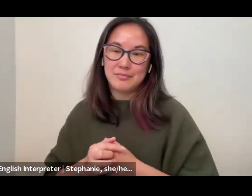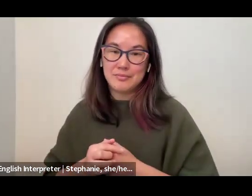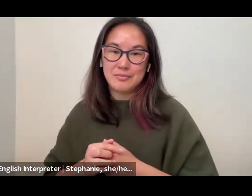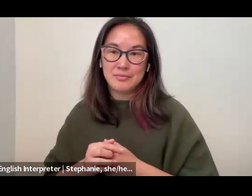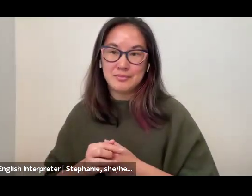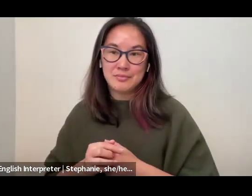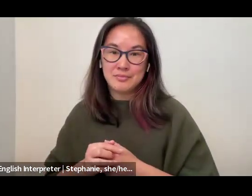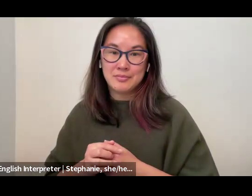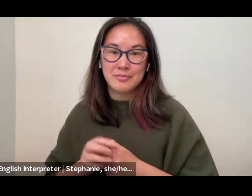And then we'll cool down.